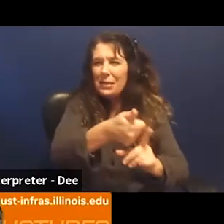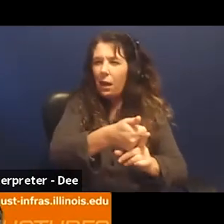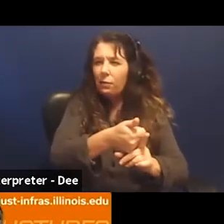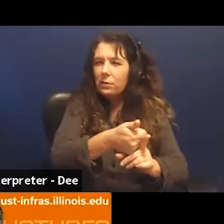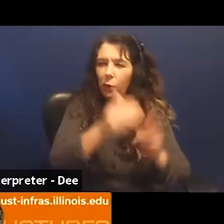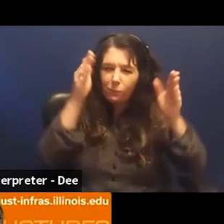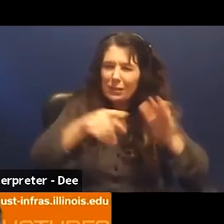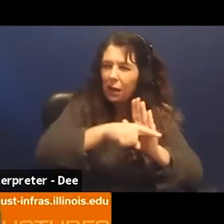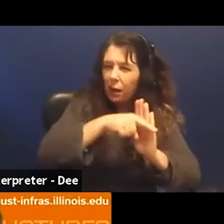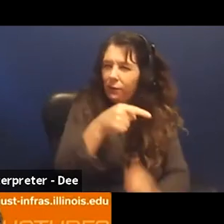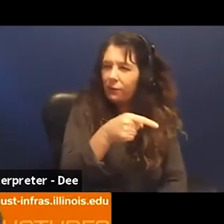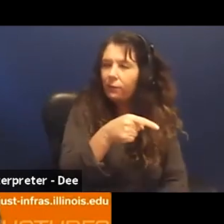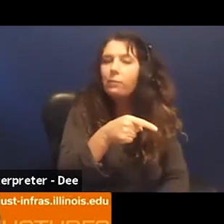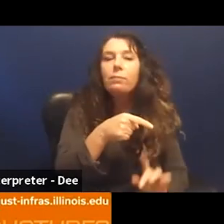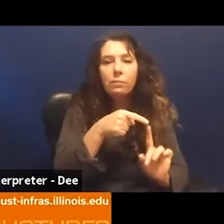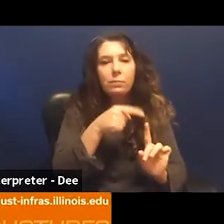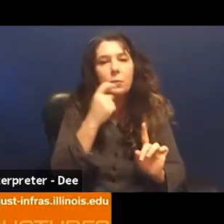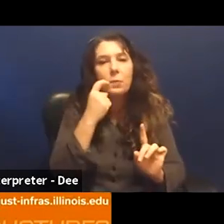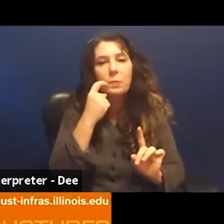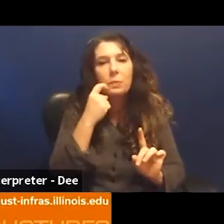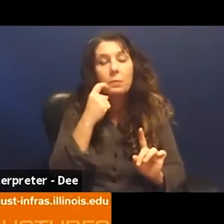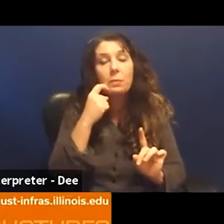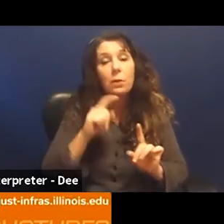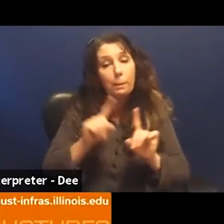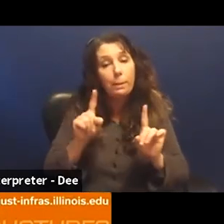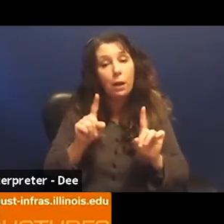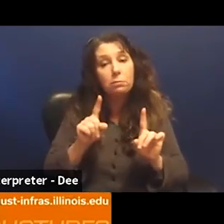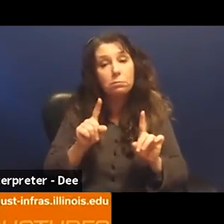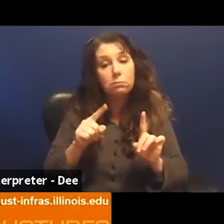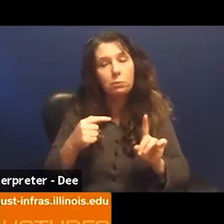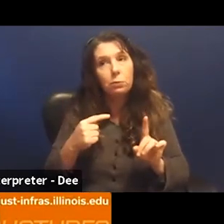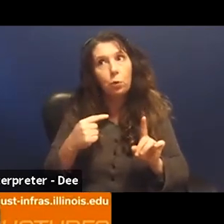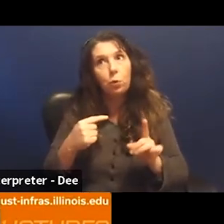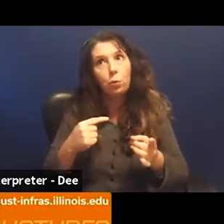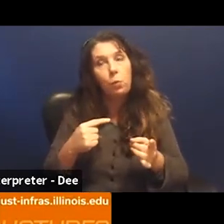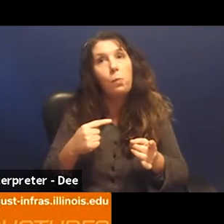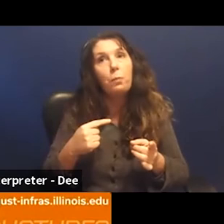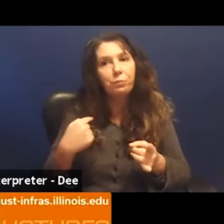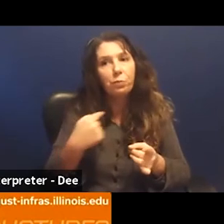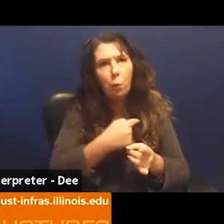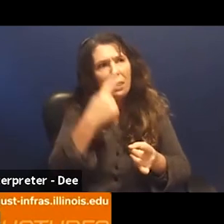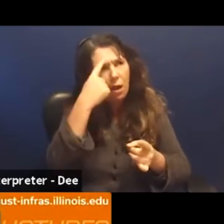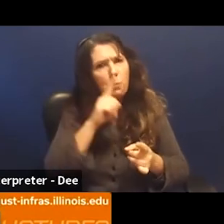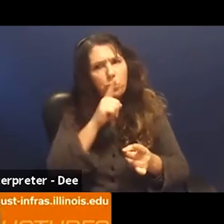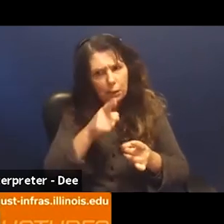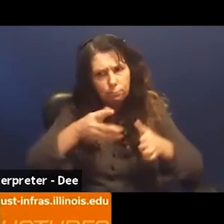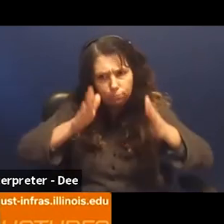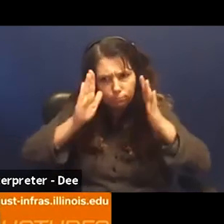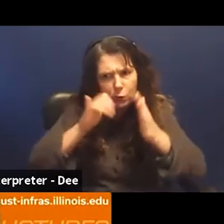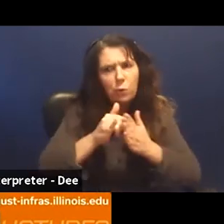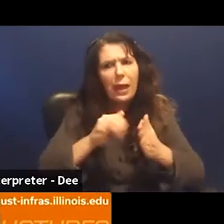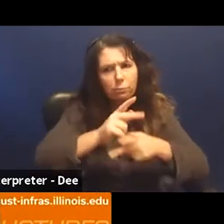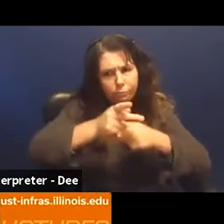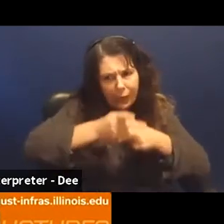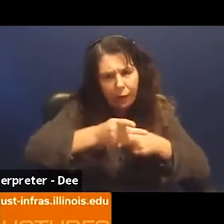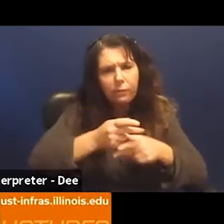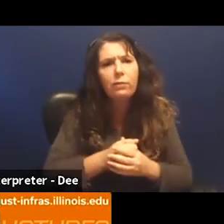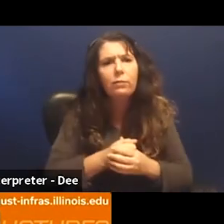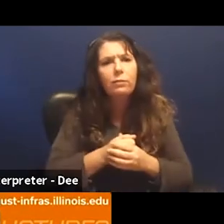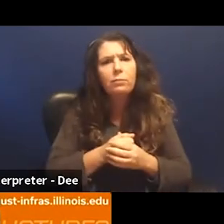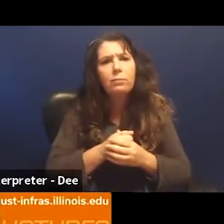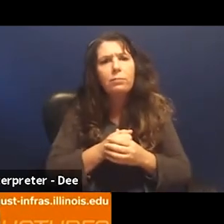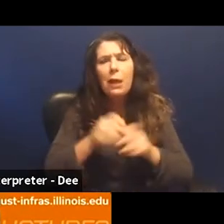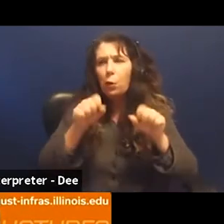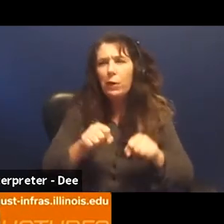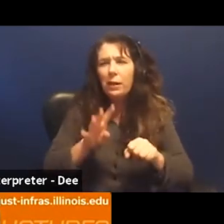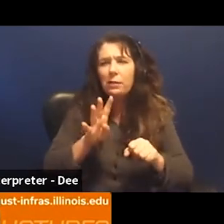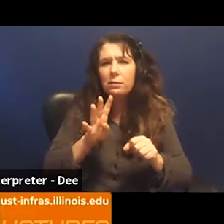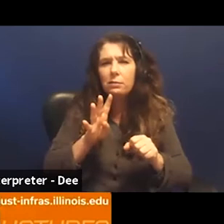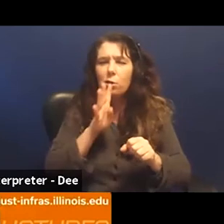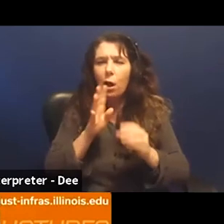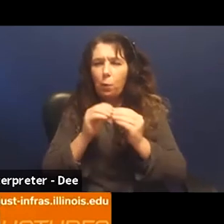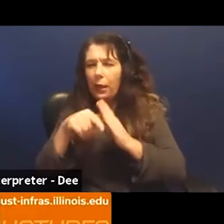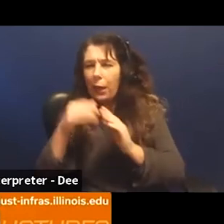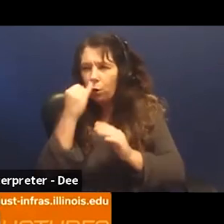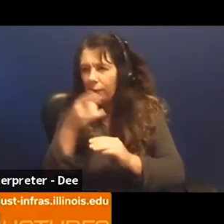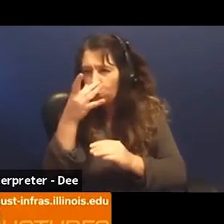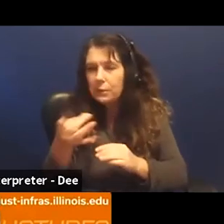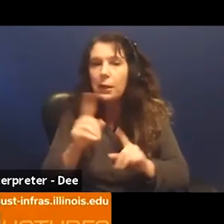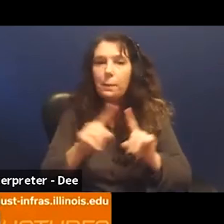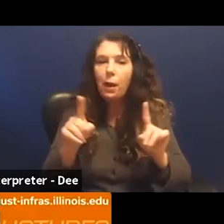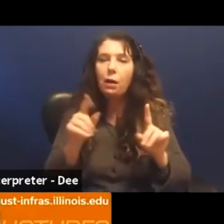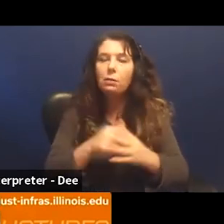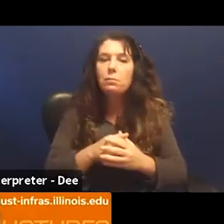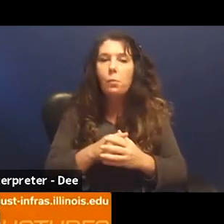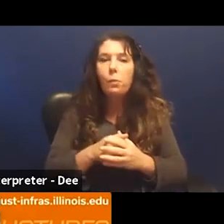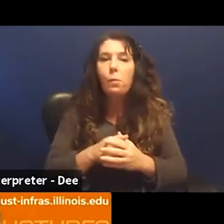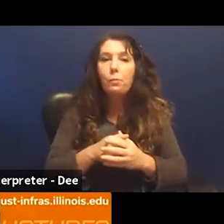And, you know, I will say sort of anecdotally, you know, we thought that we had been attentive to this in the writing of the book, and we we can talk about this a little bit later if people are interested but we posted the first draft of the book online,